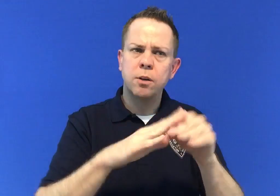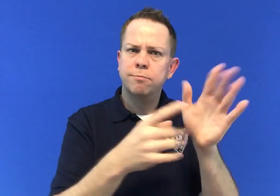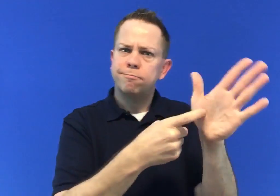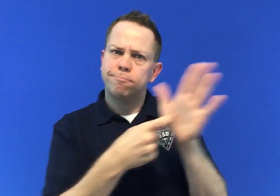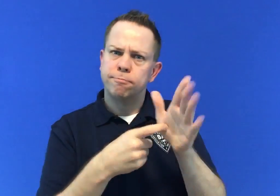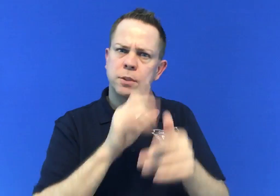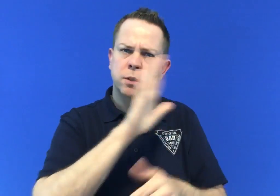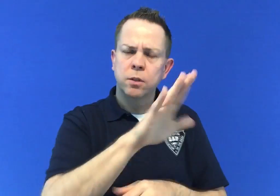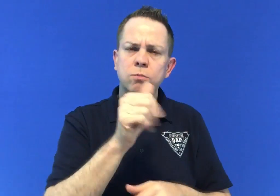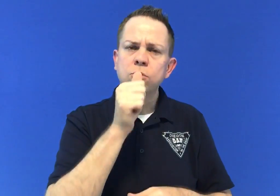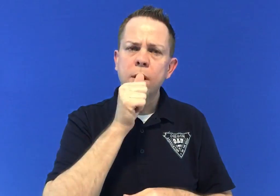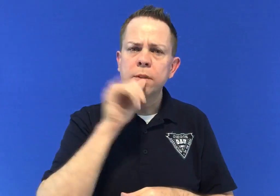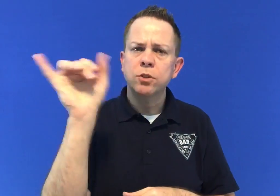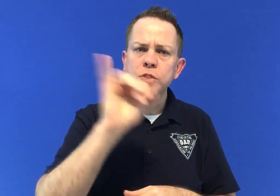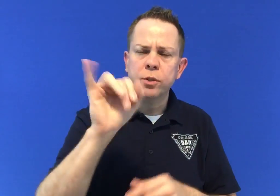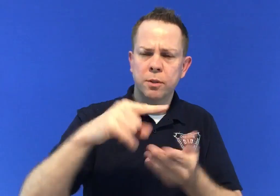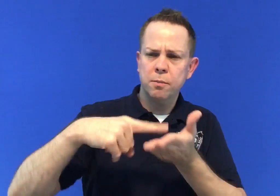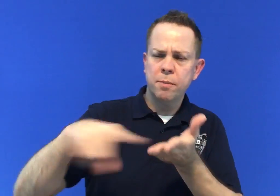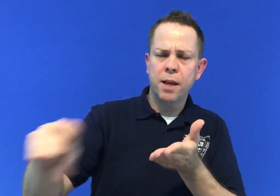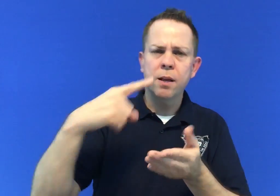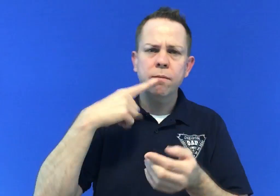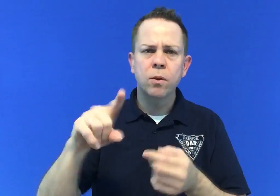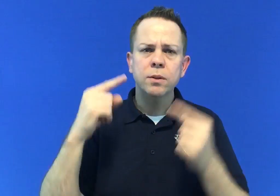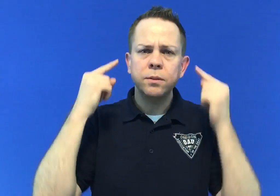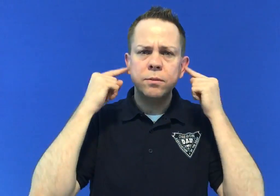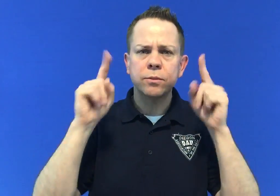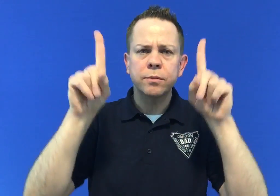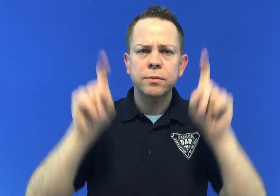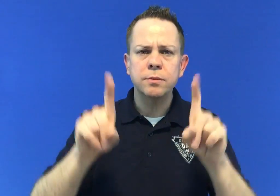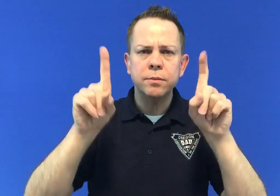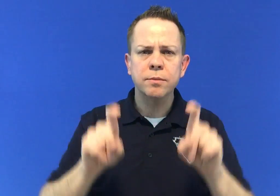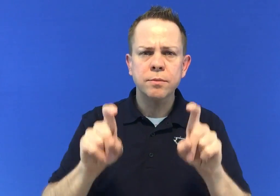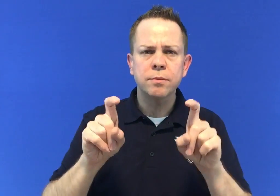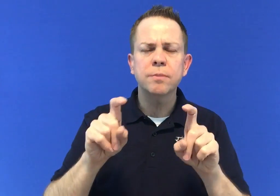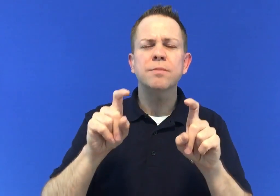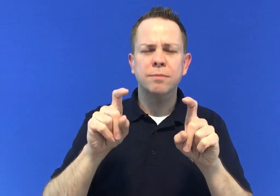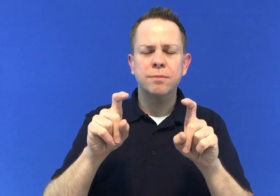to mandate that private insurers pay for audiology tests.